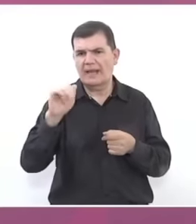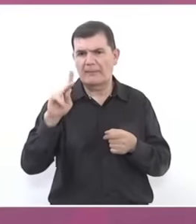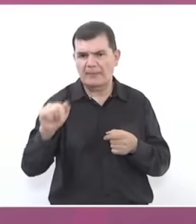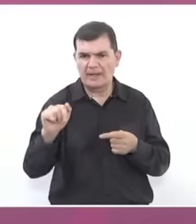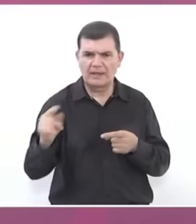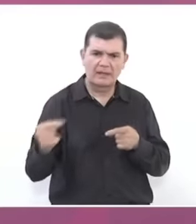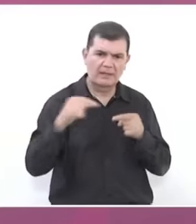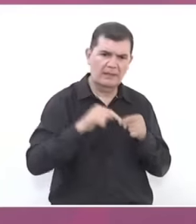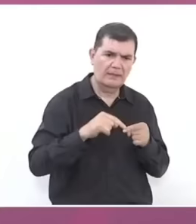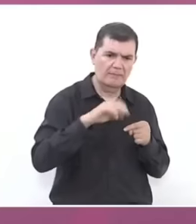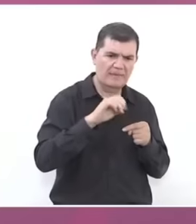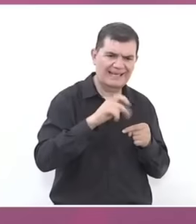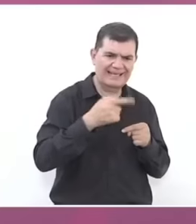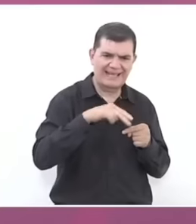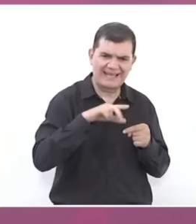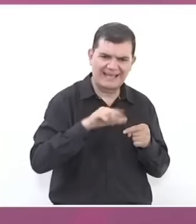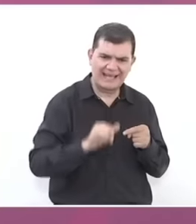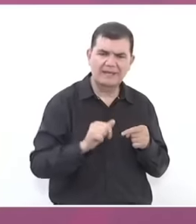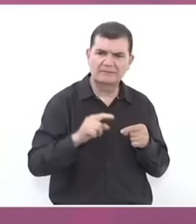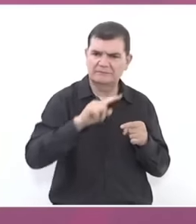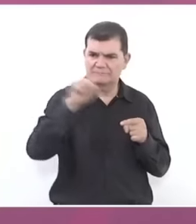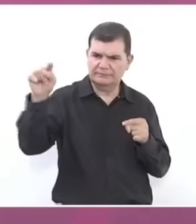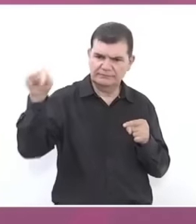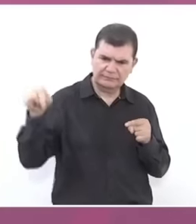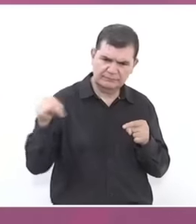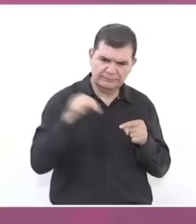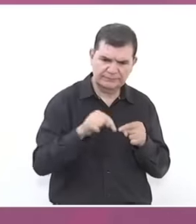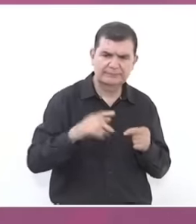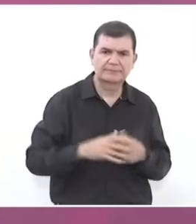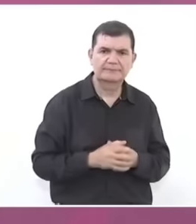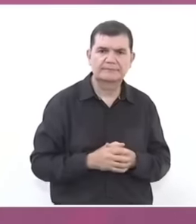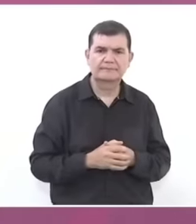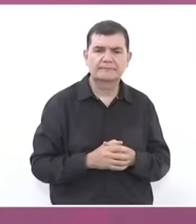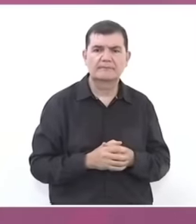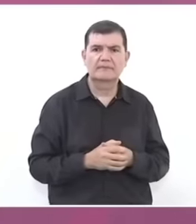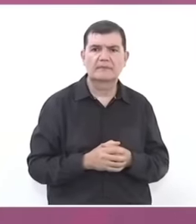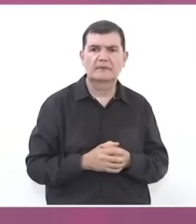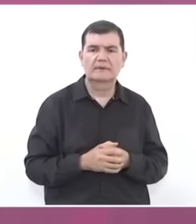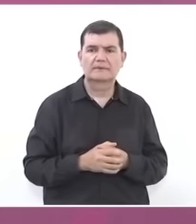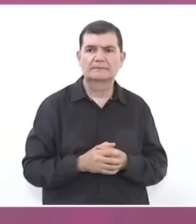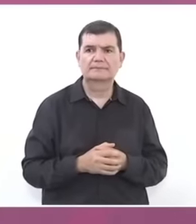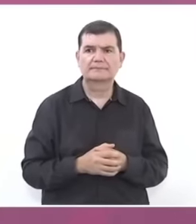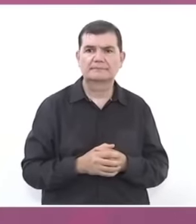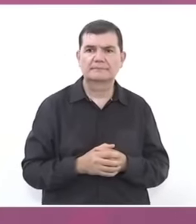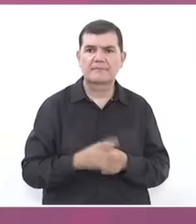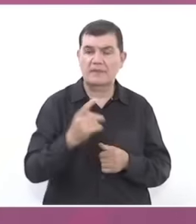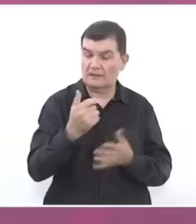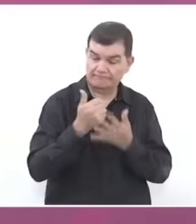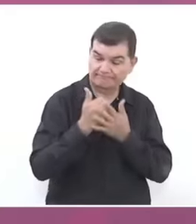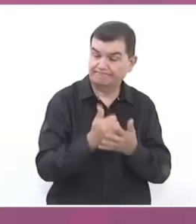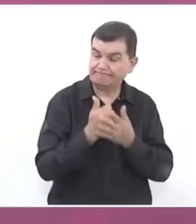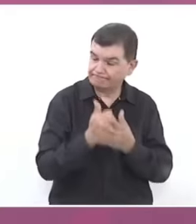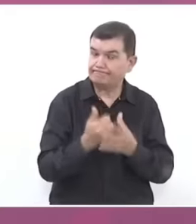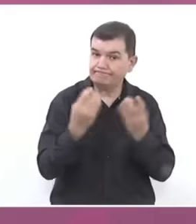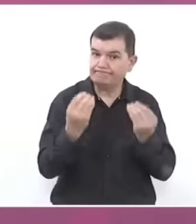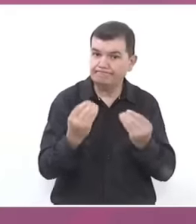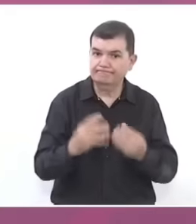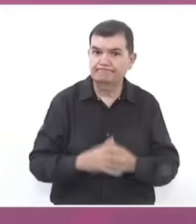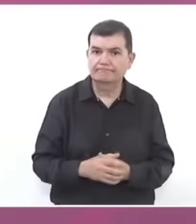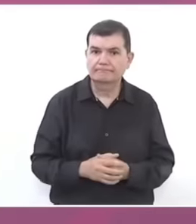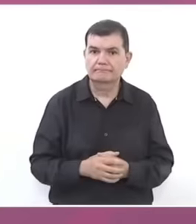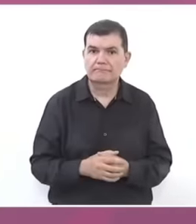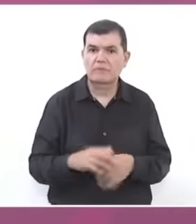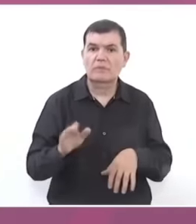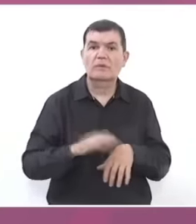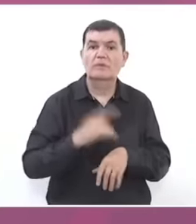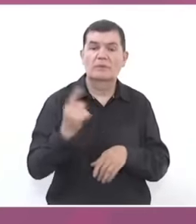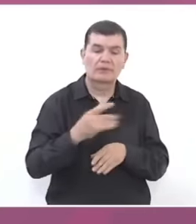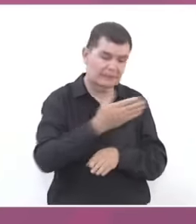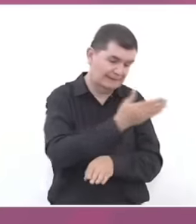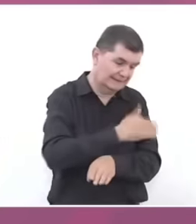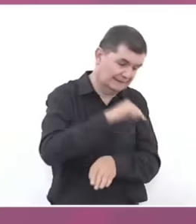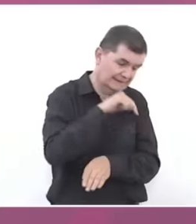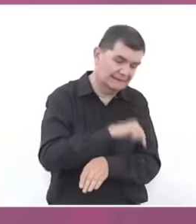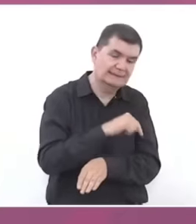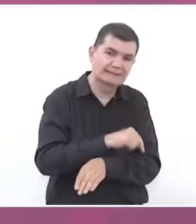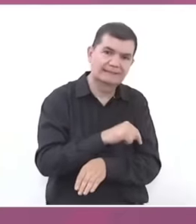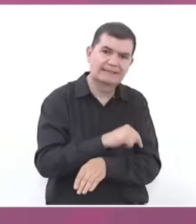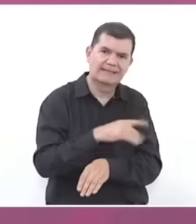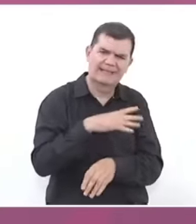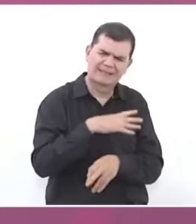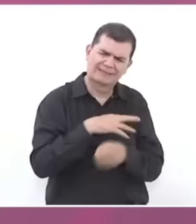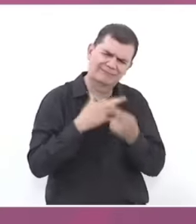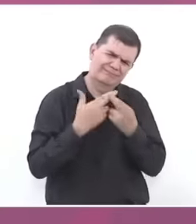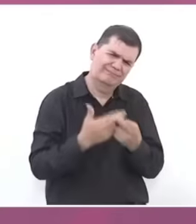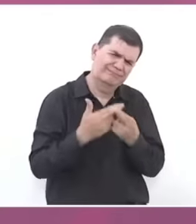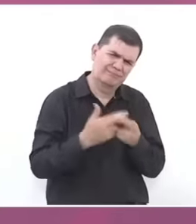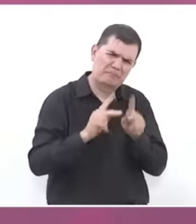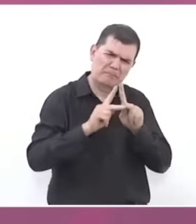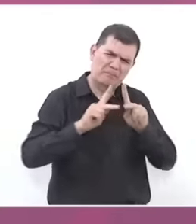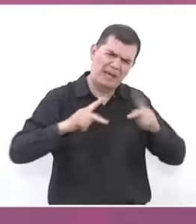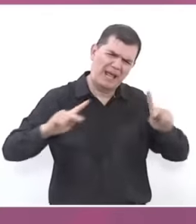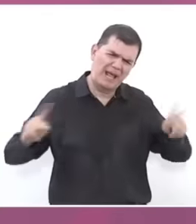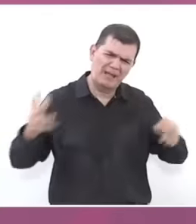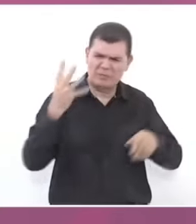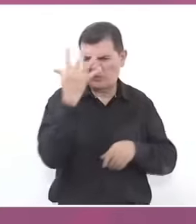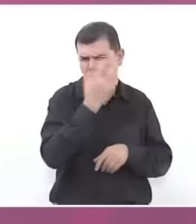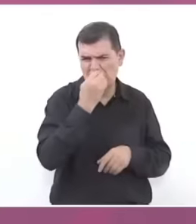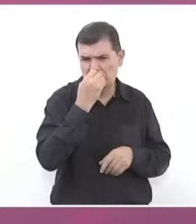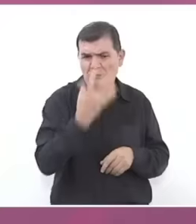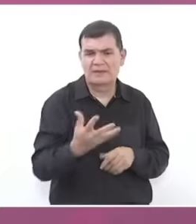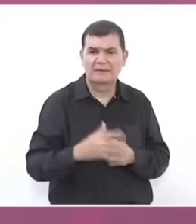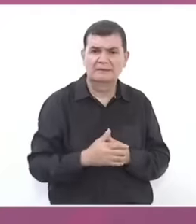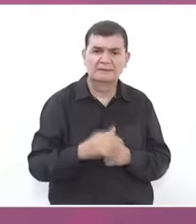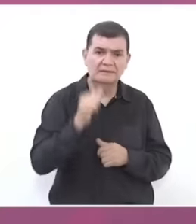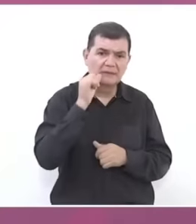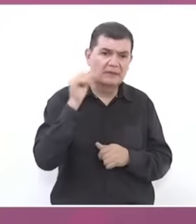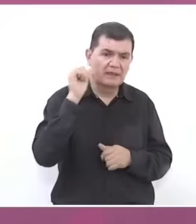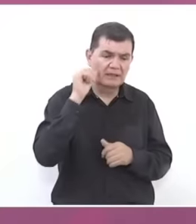marquelia that is going to help a lot because the Costa Chica has very beautiful beaches yesterday we stayed to sleep